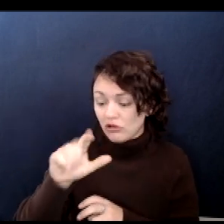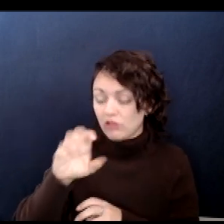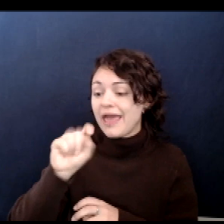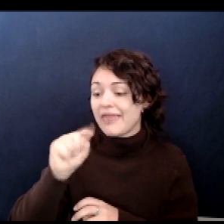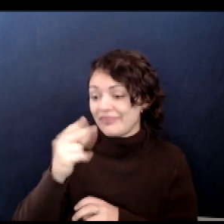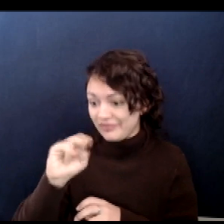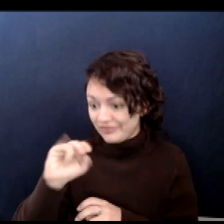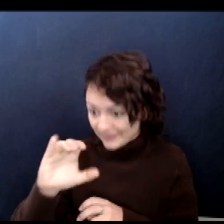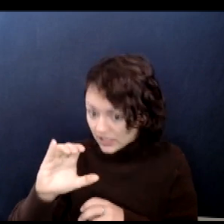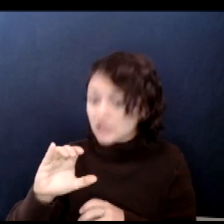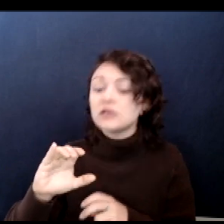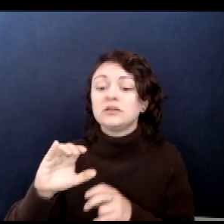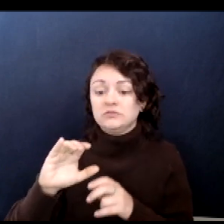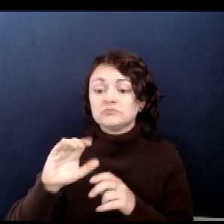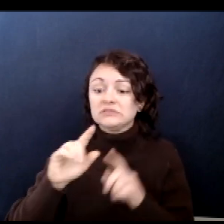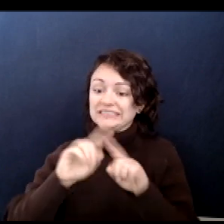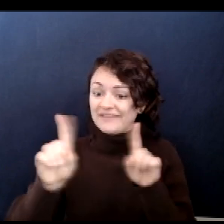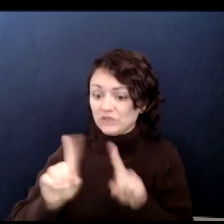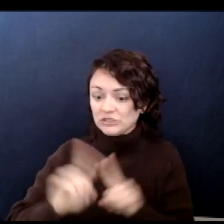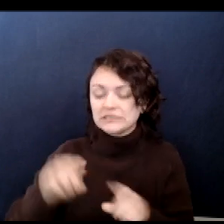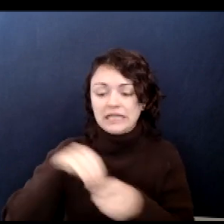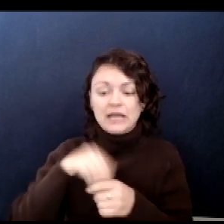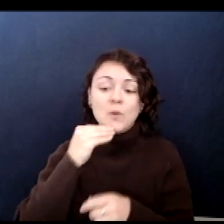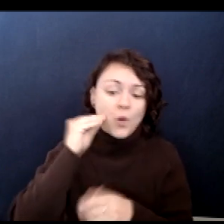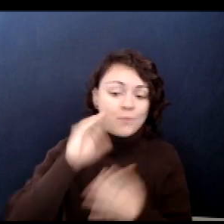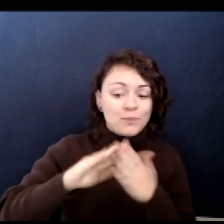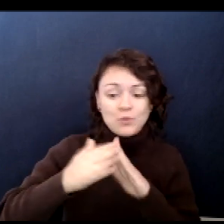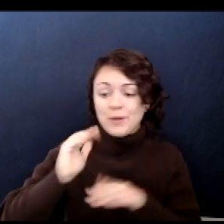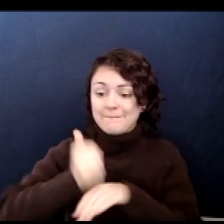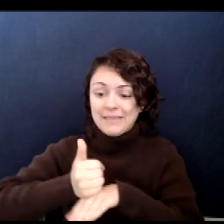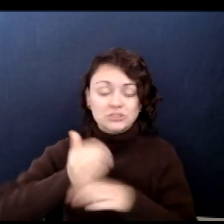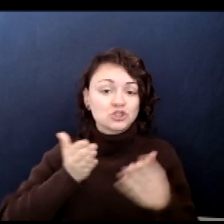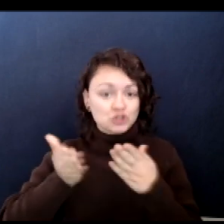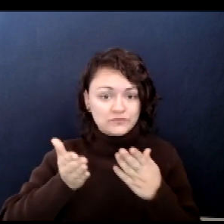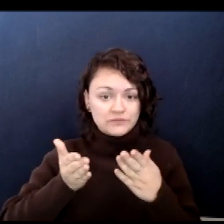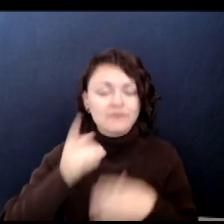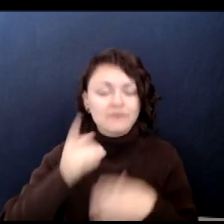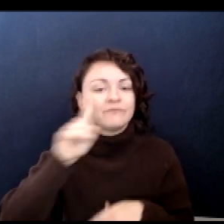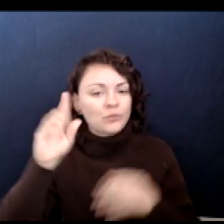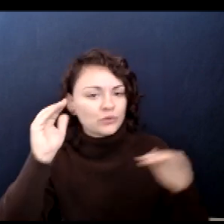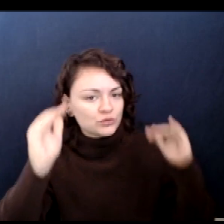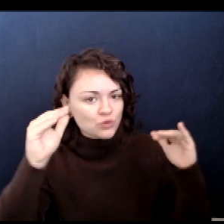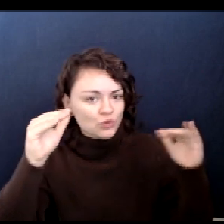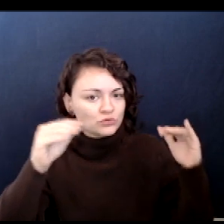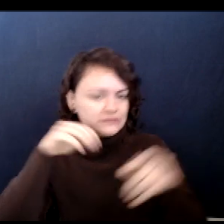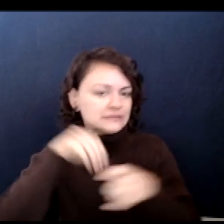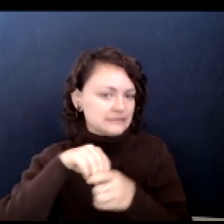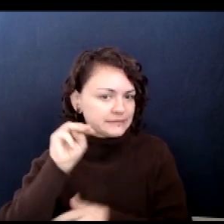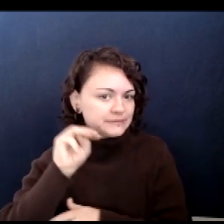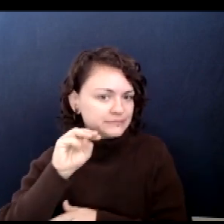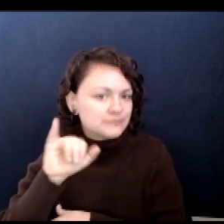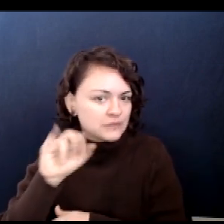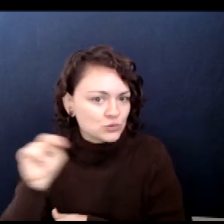home and community based services for adults in Minnesota. And our goal was to use mixed methods,